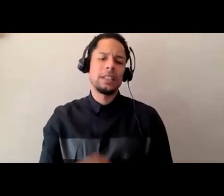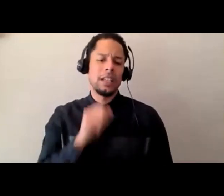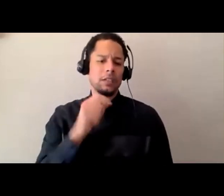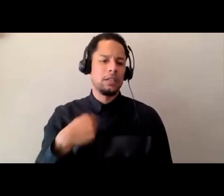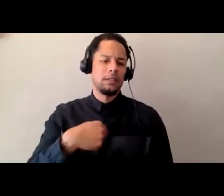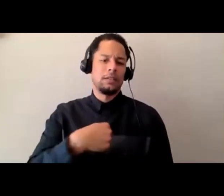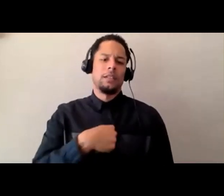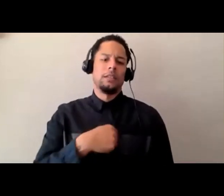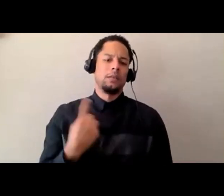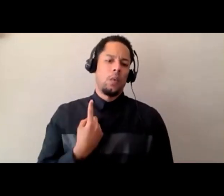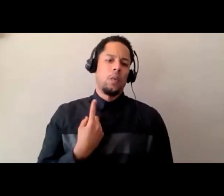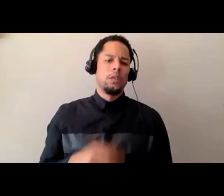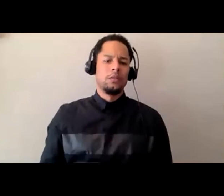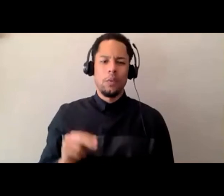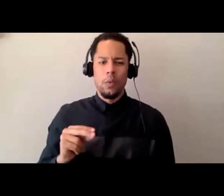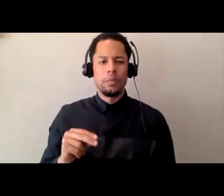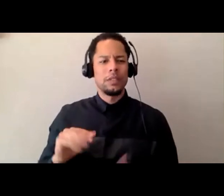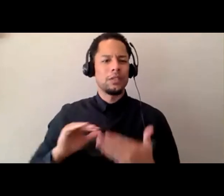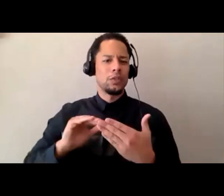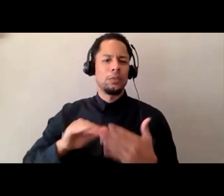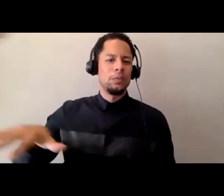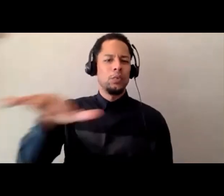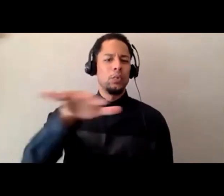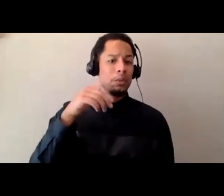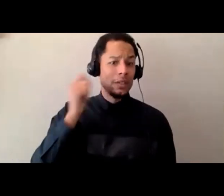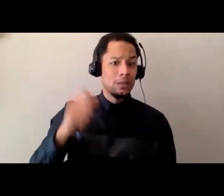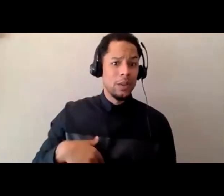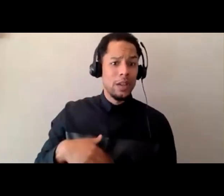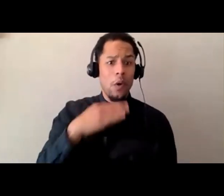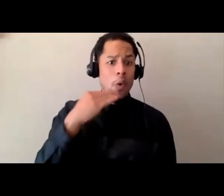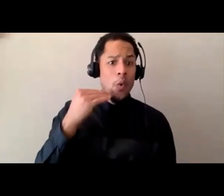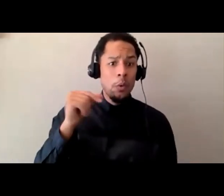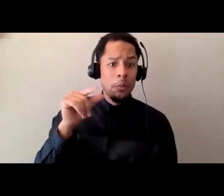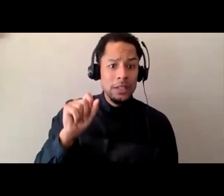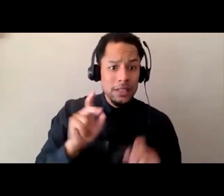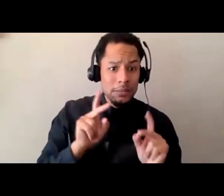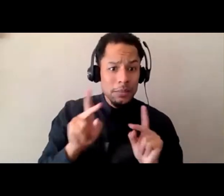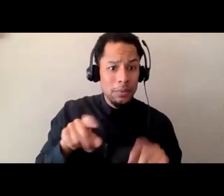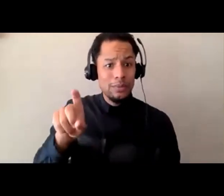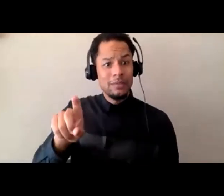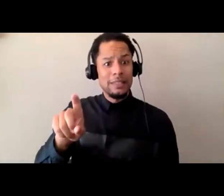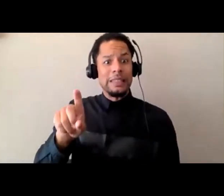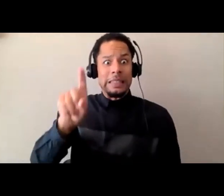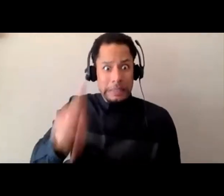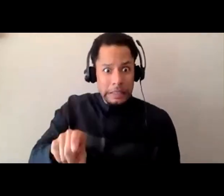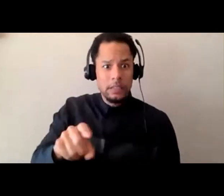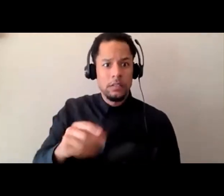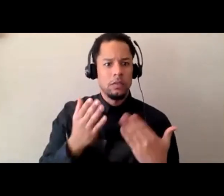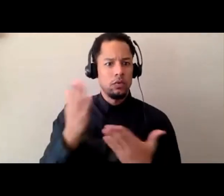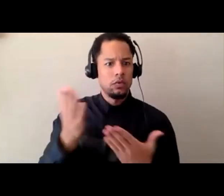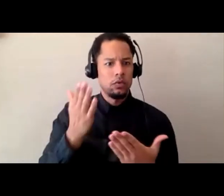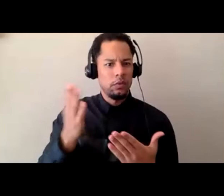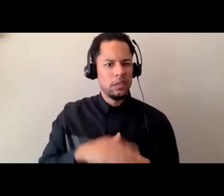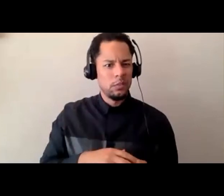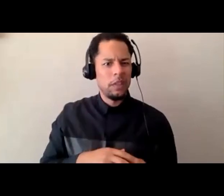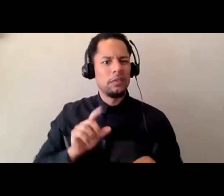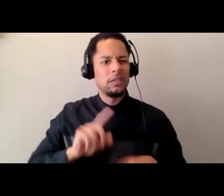We have homeless people around here who need services. We have a lot of different things going on in our community.